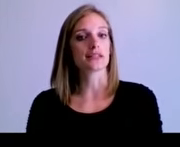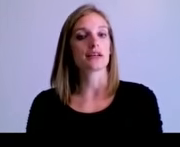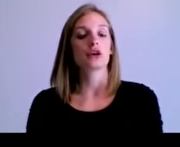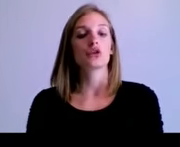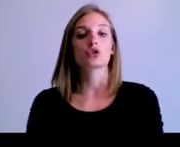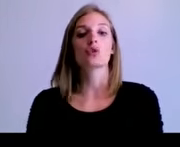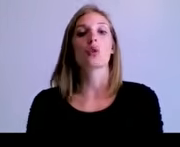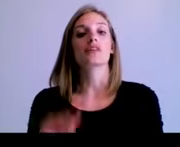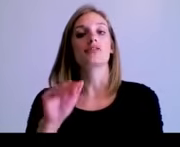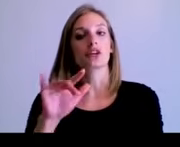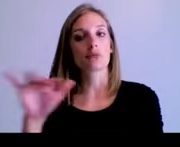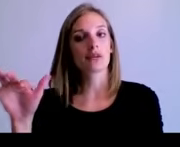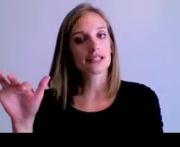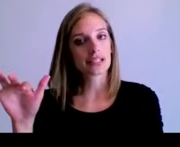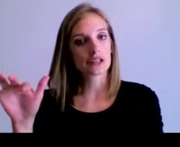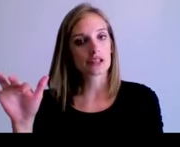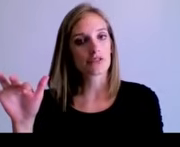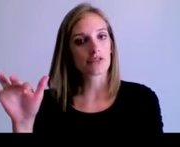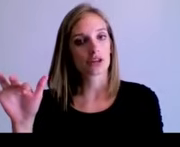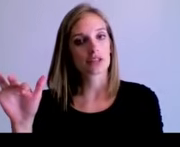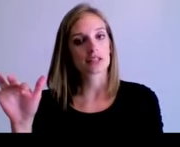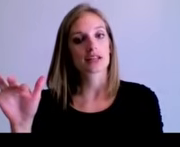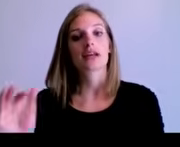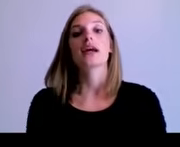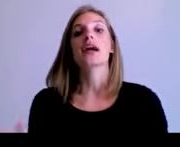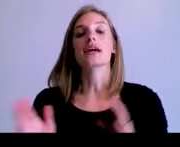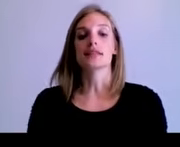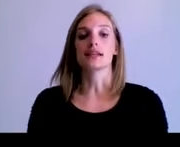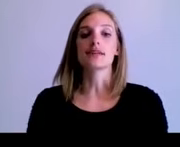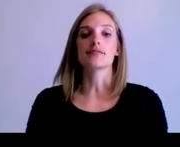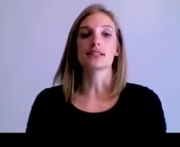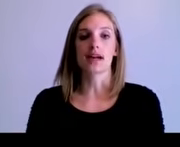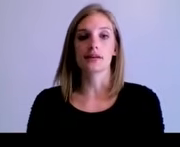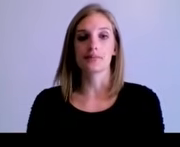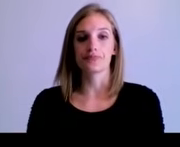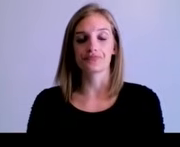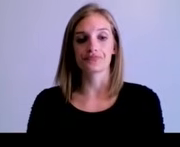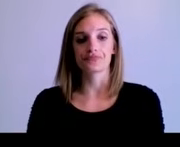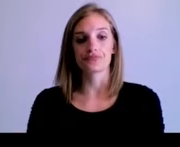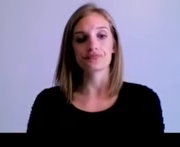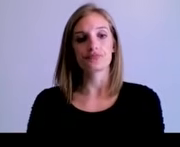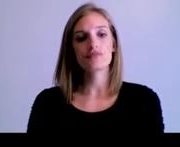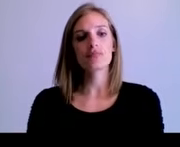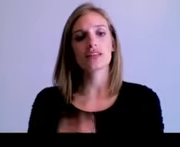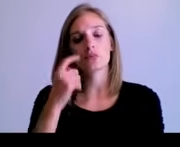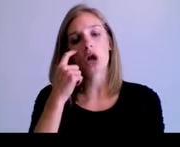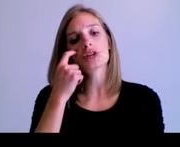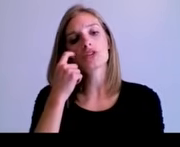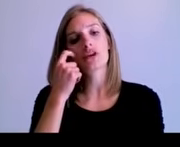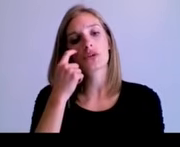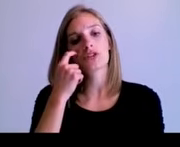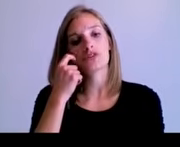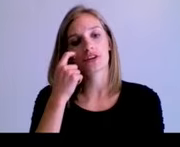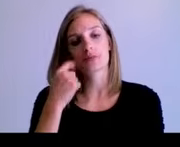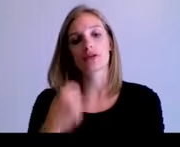is.So you want to fingerspell clearly 1st and then do the sign. And then we are also going to fingerspell